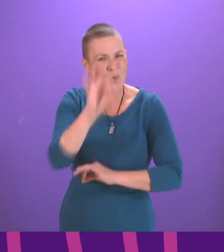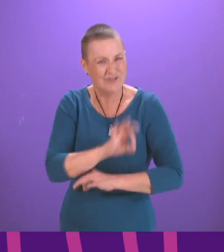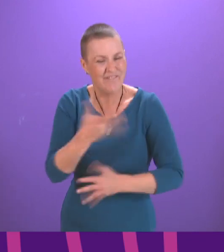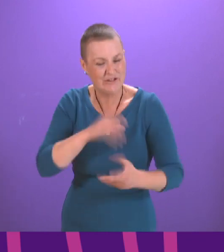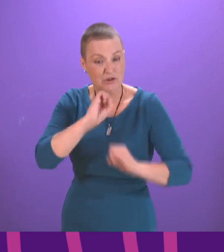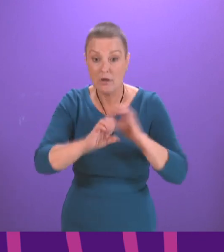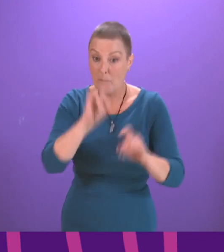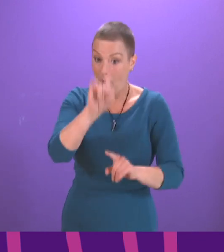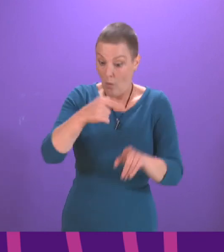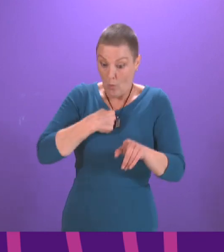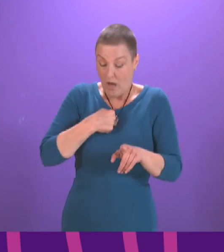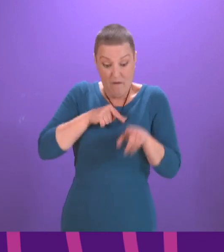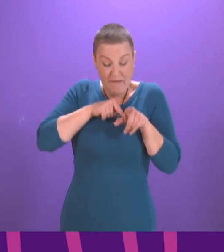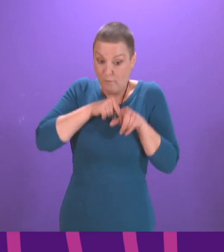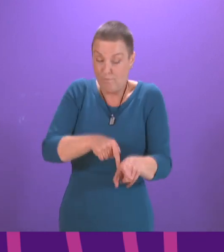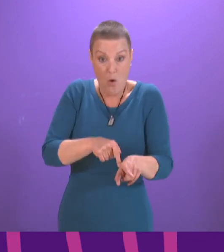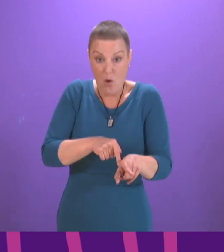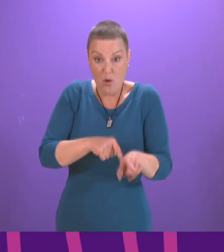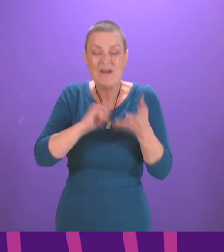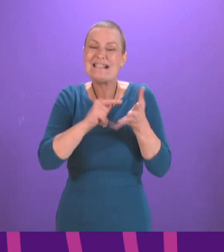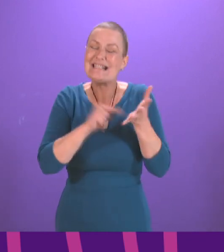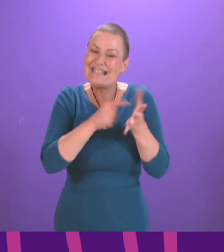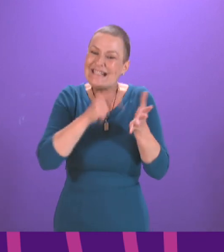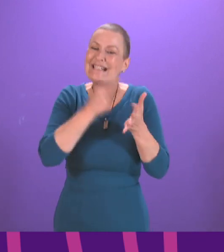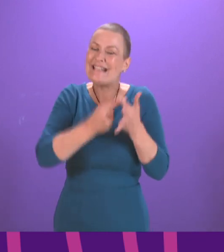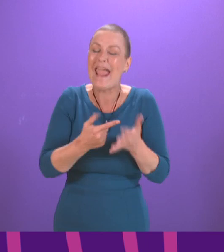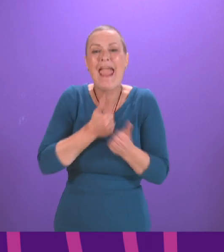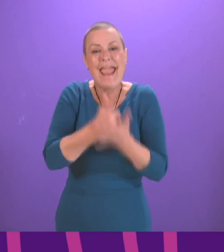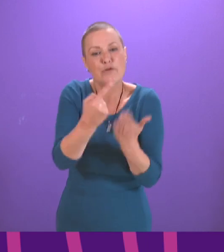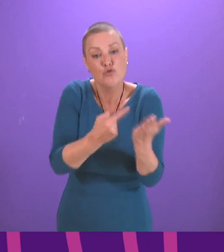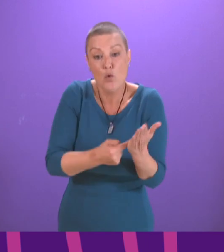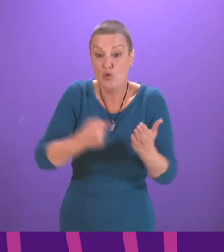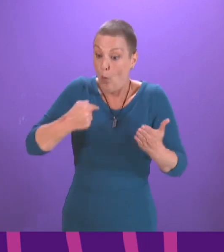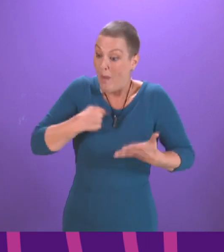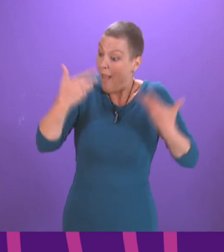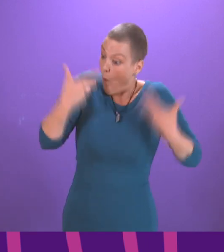we are bound by state aid rules, so we can act only as a commercial investor would in our situation.